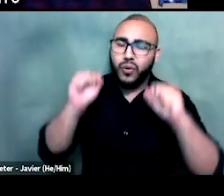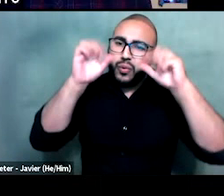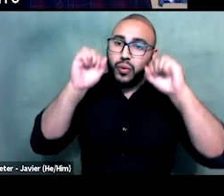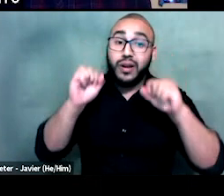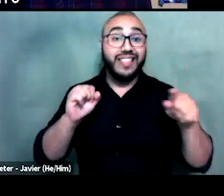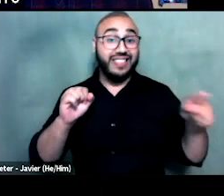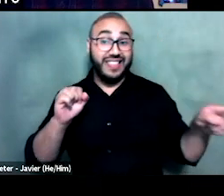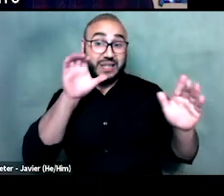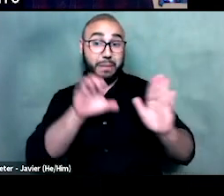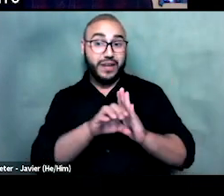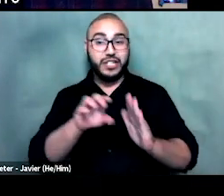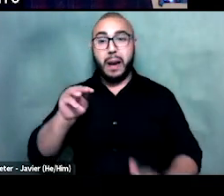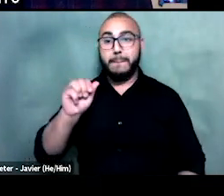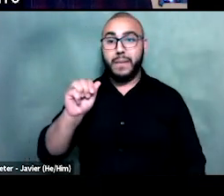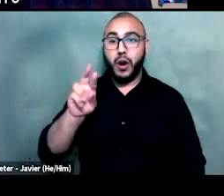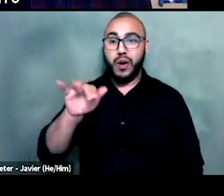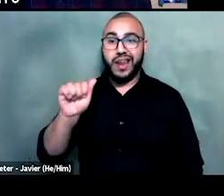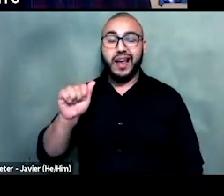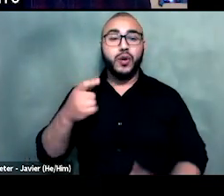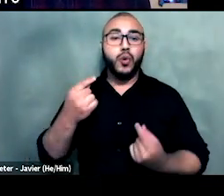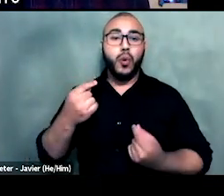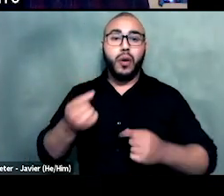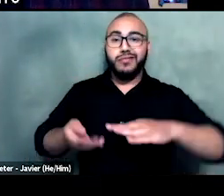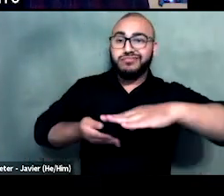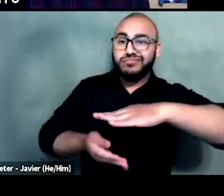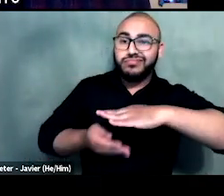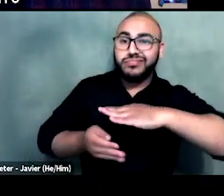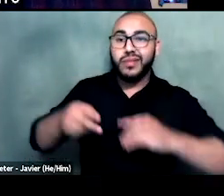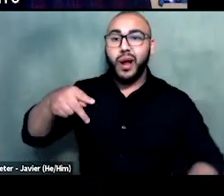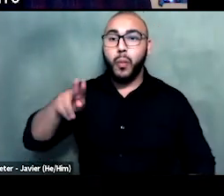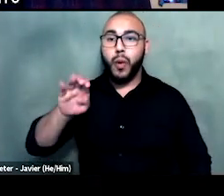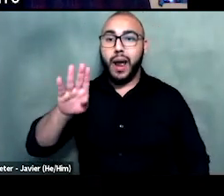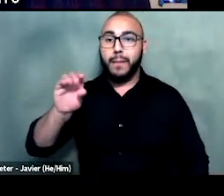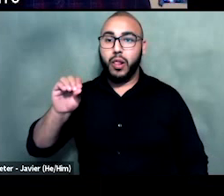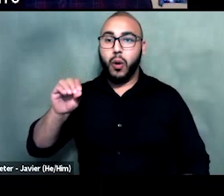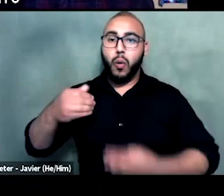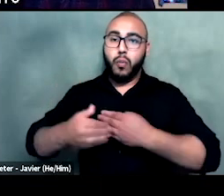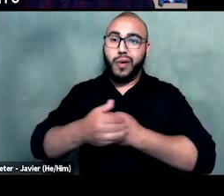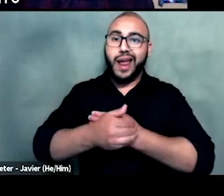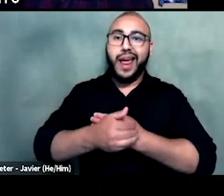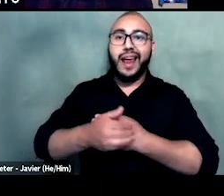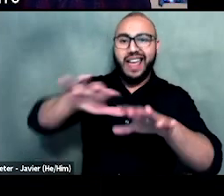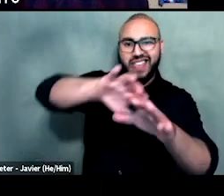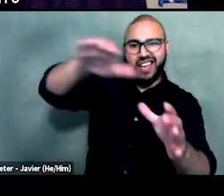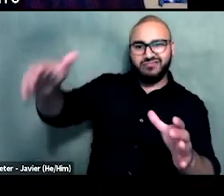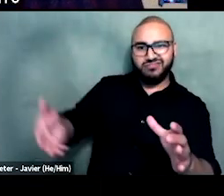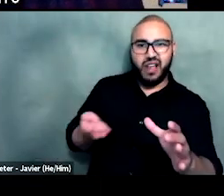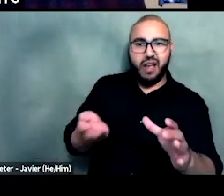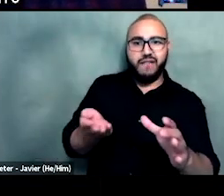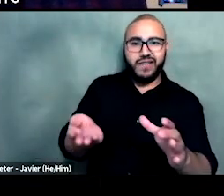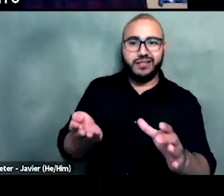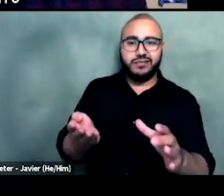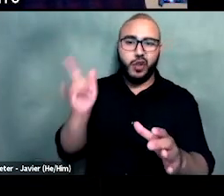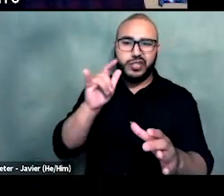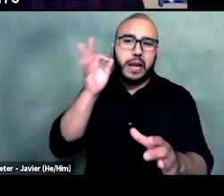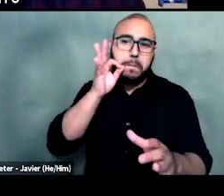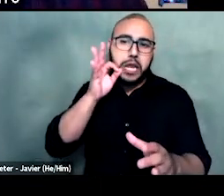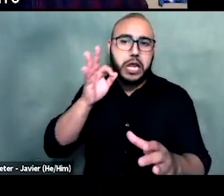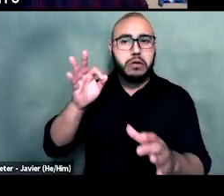Pueblo bread in her outdoor beehive style bread oven. And Pueblo people today actually